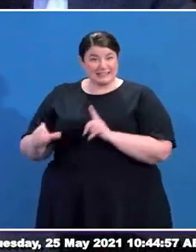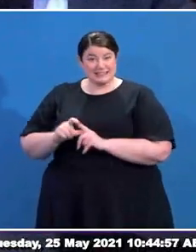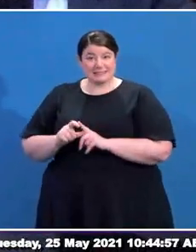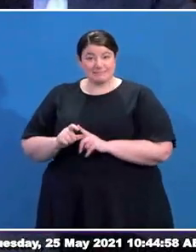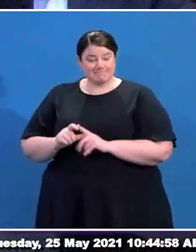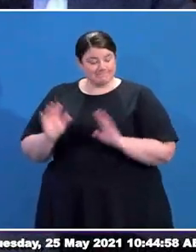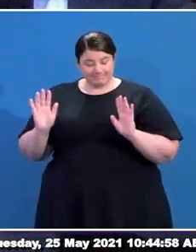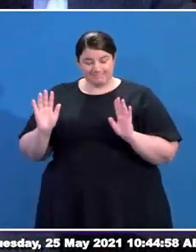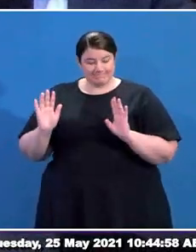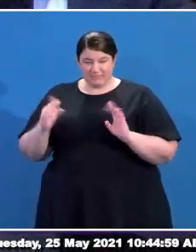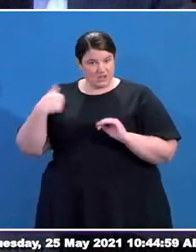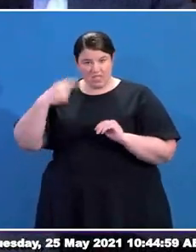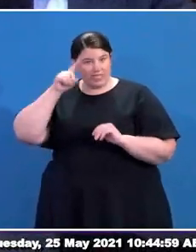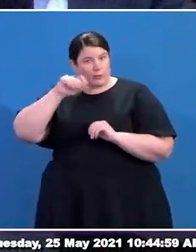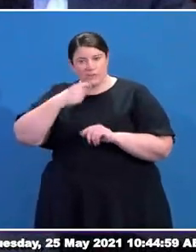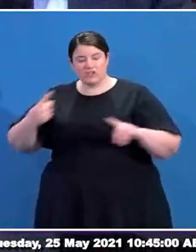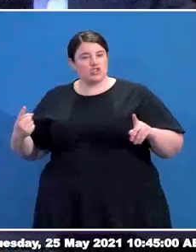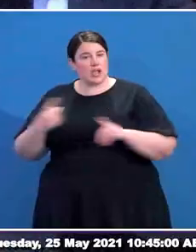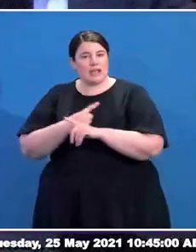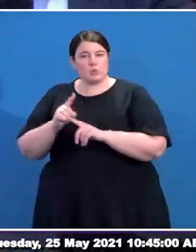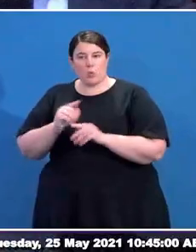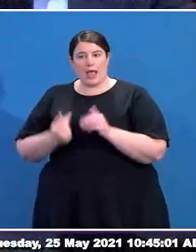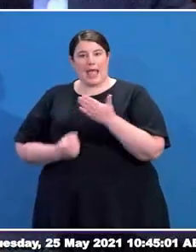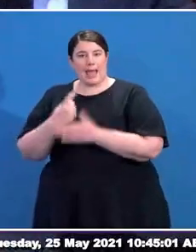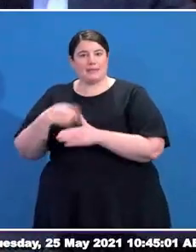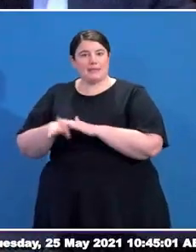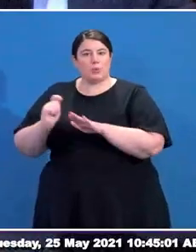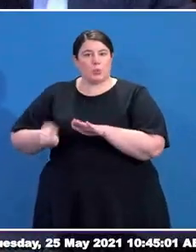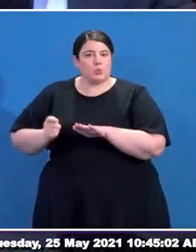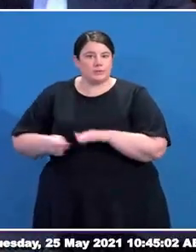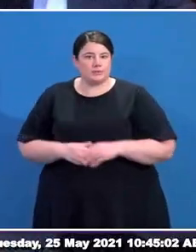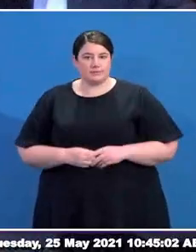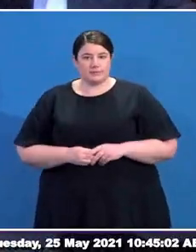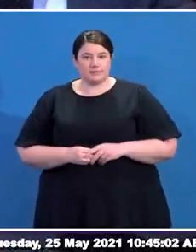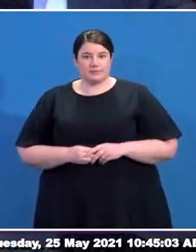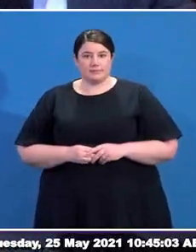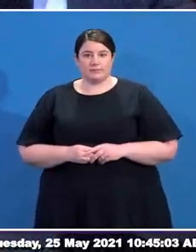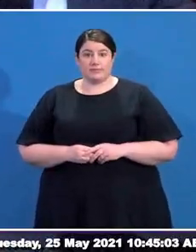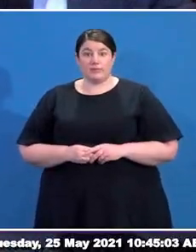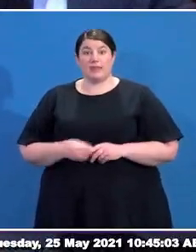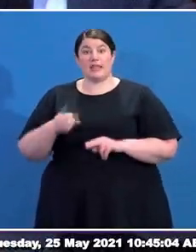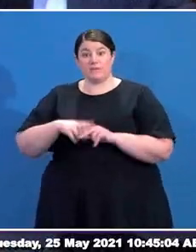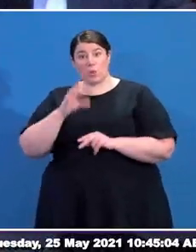I think it would have changed the outcome. I know he doesn't deny doing it,